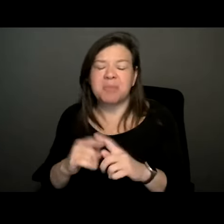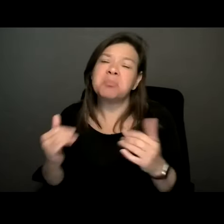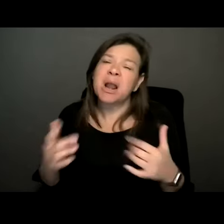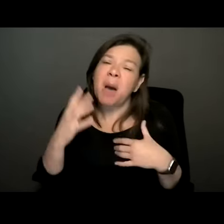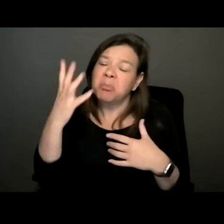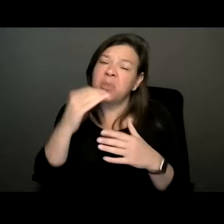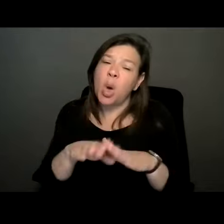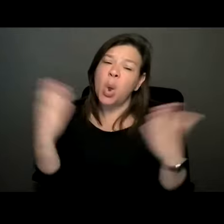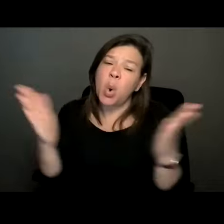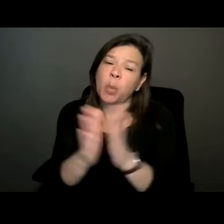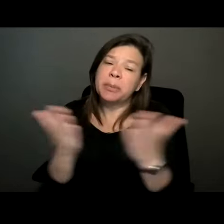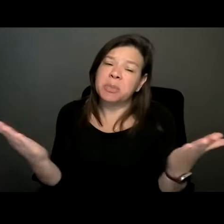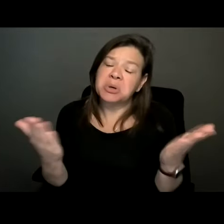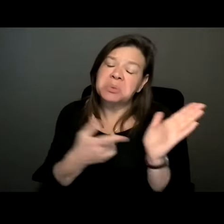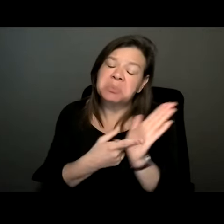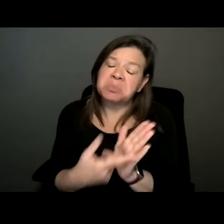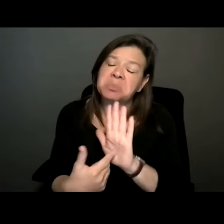but sometimes